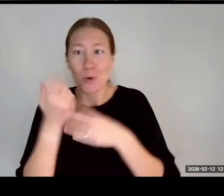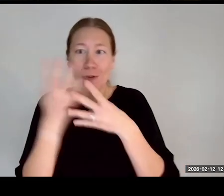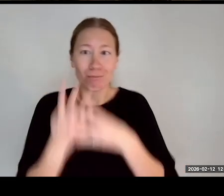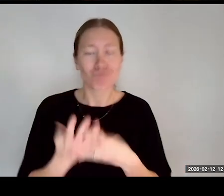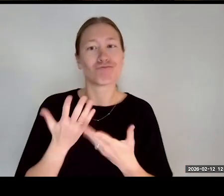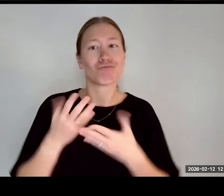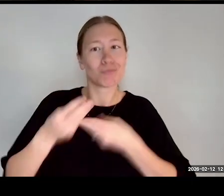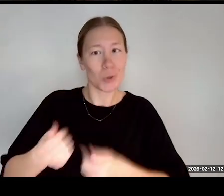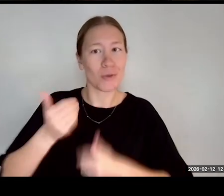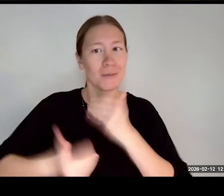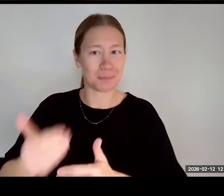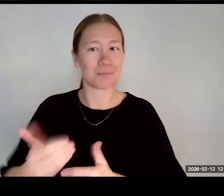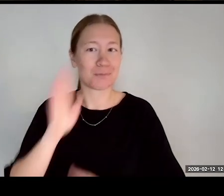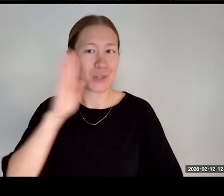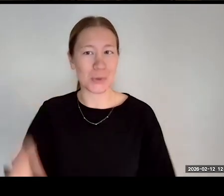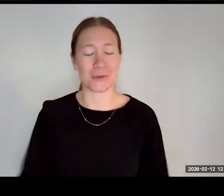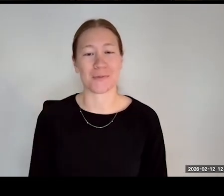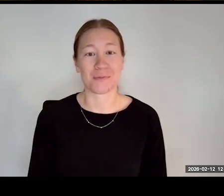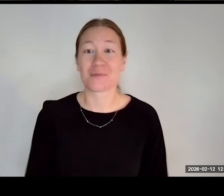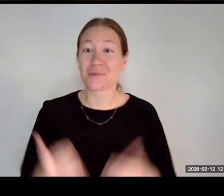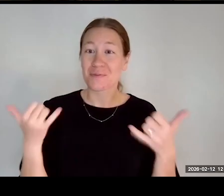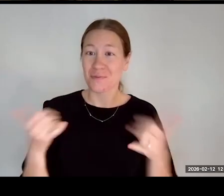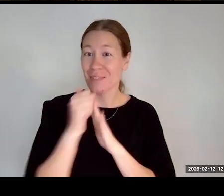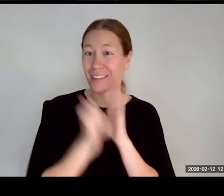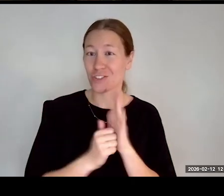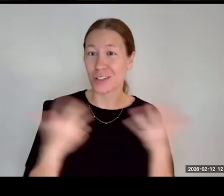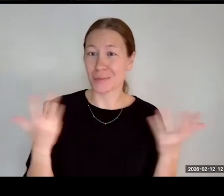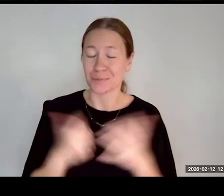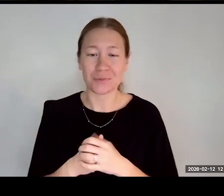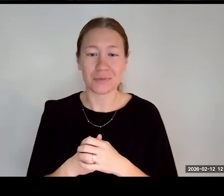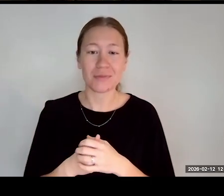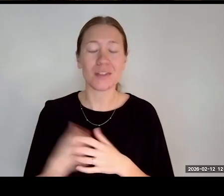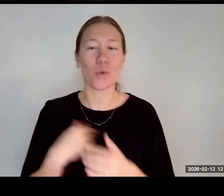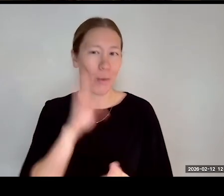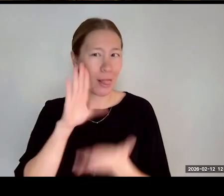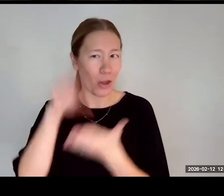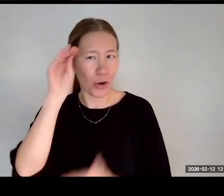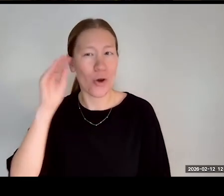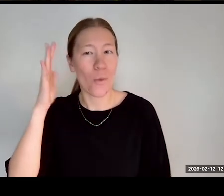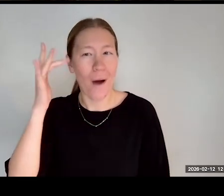Okay, so what are we going to cover today? Today we're going to be learning about why digital accessibility matters